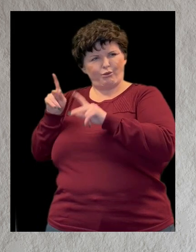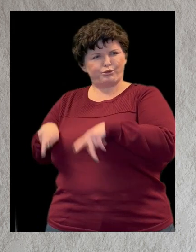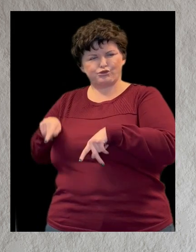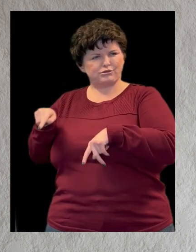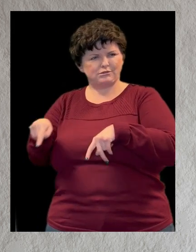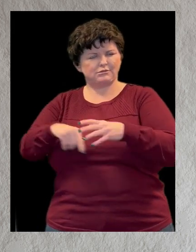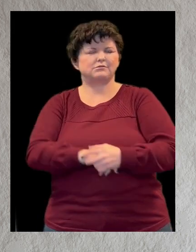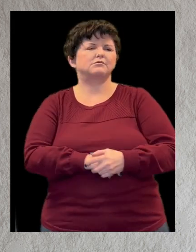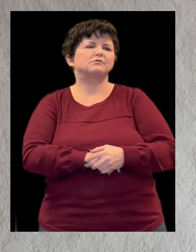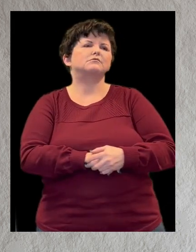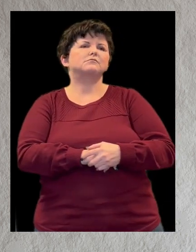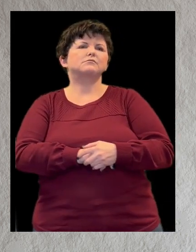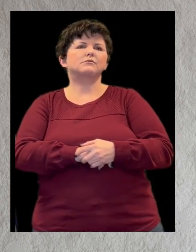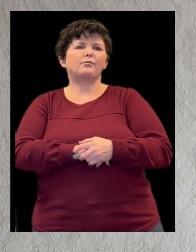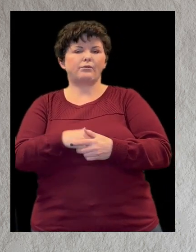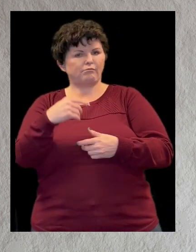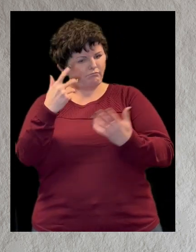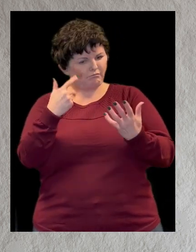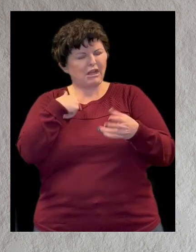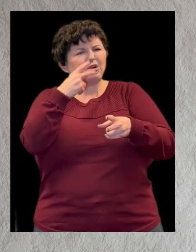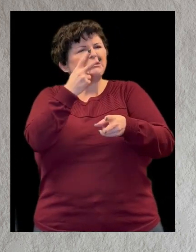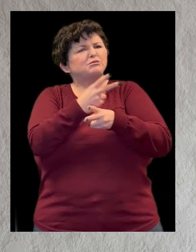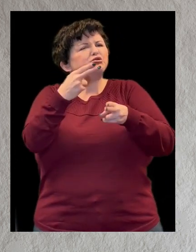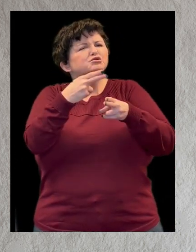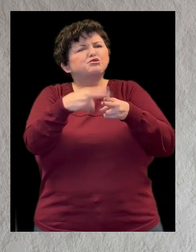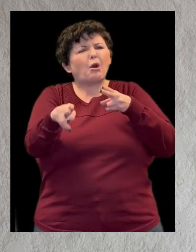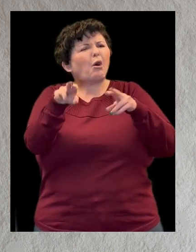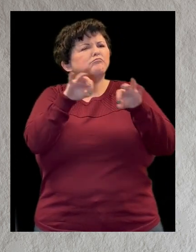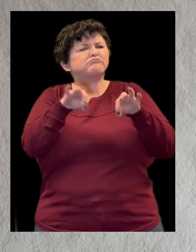And I kept it short and I kept it simple,